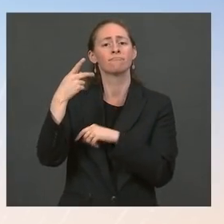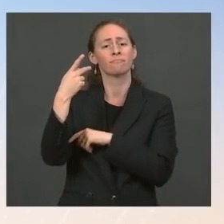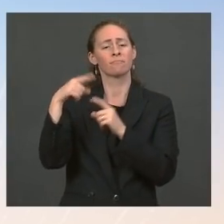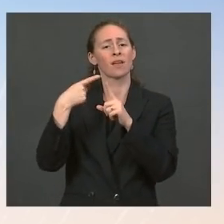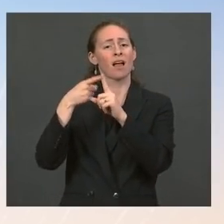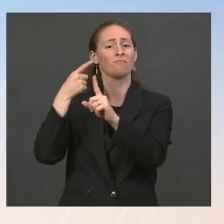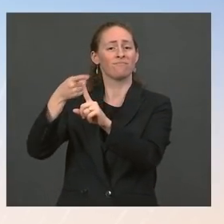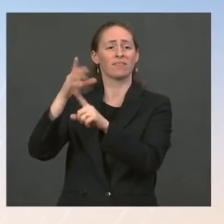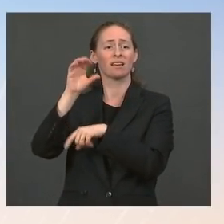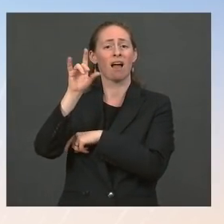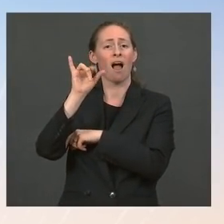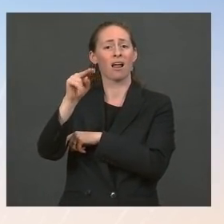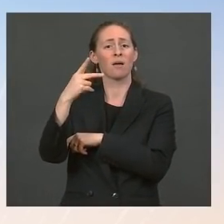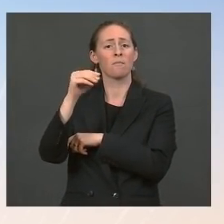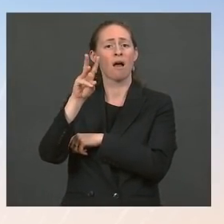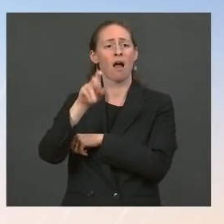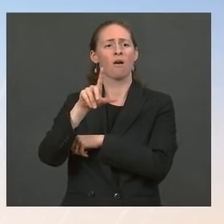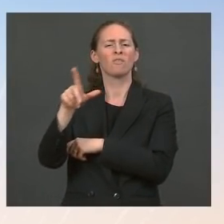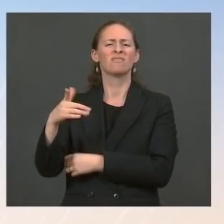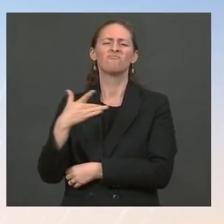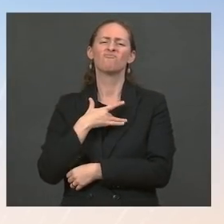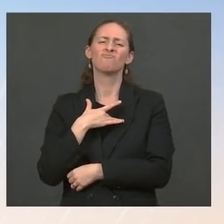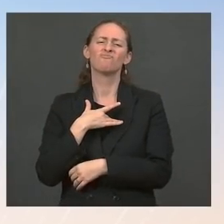for the country and one the President is feeling personally.